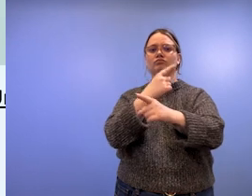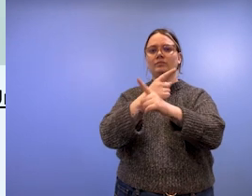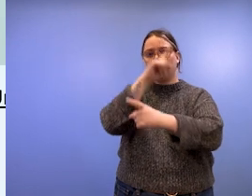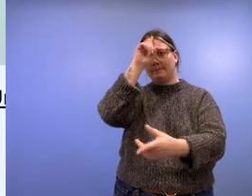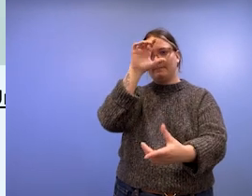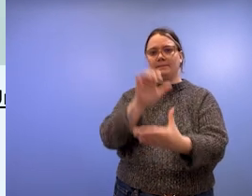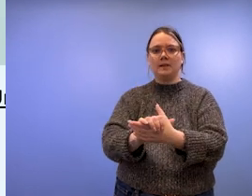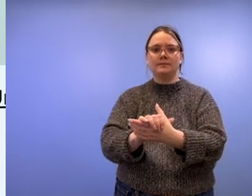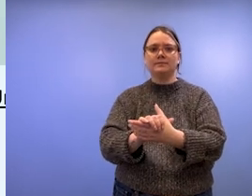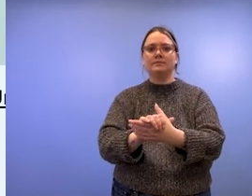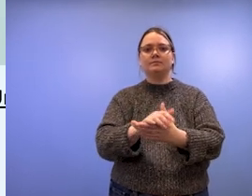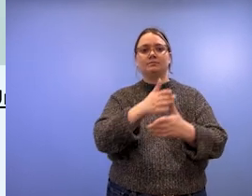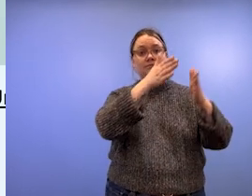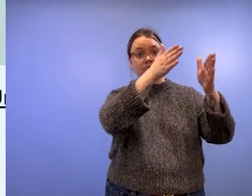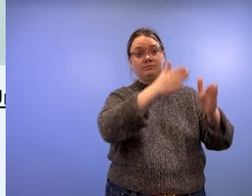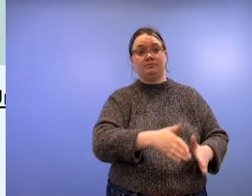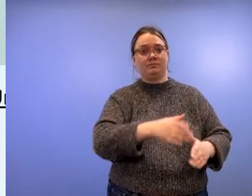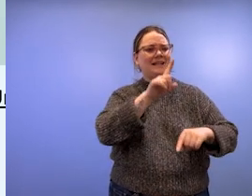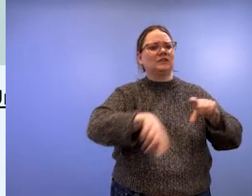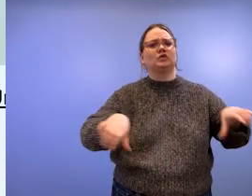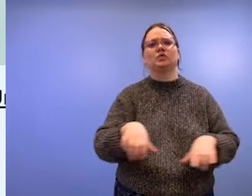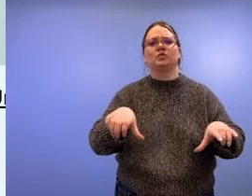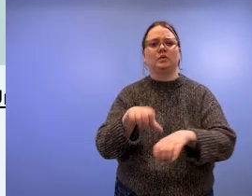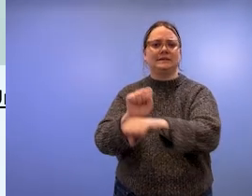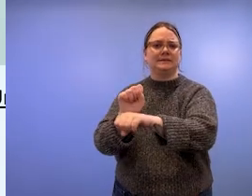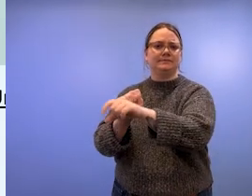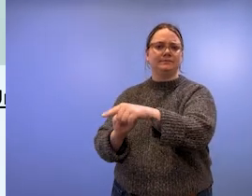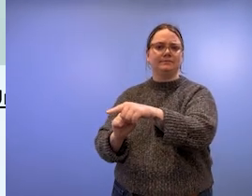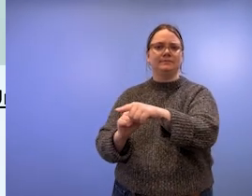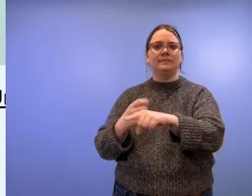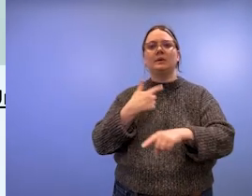belief that people with disabilities will not be able to do certain kinds of work,